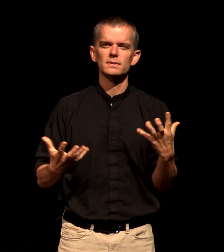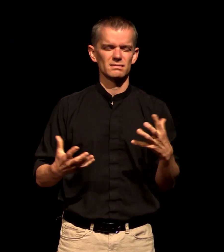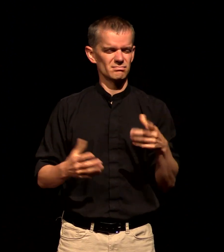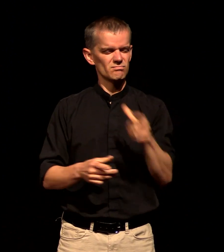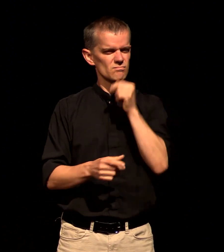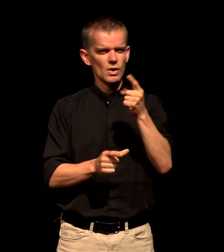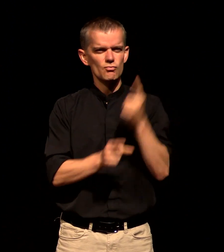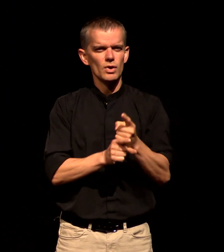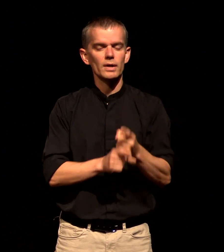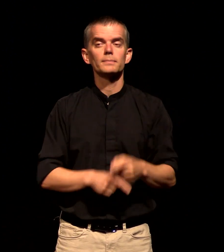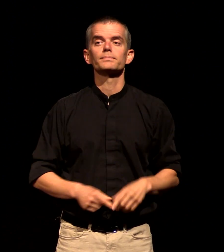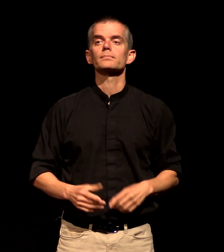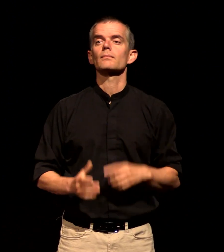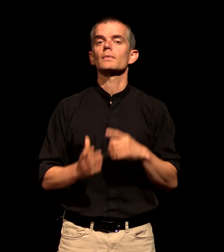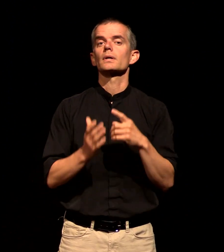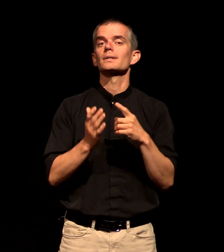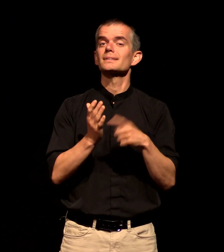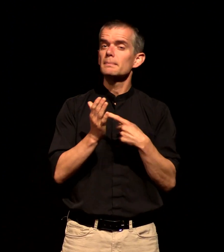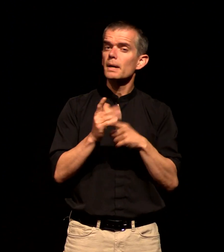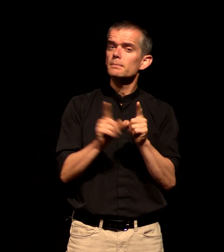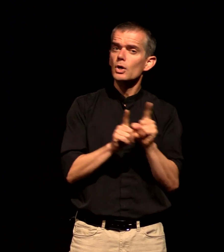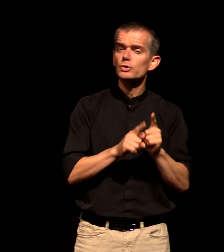sometimes when pain comes our way, it does look more like my